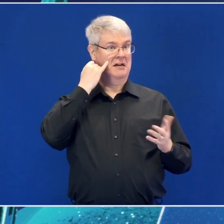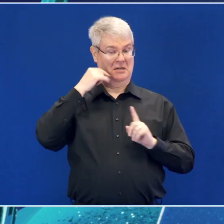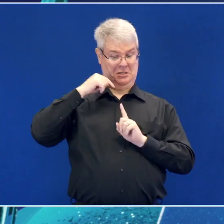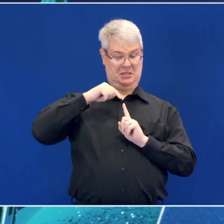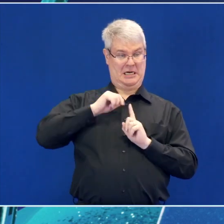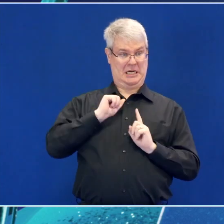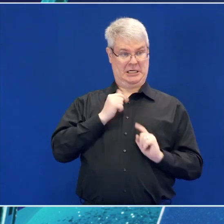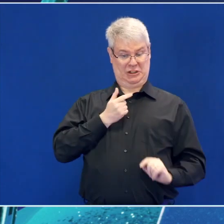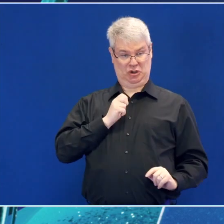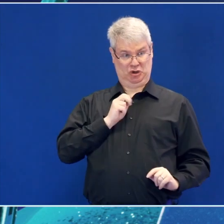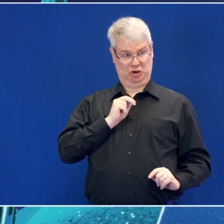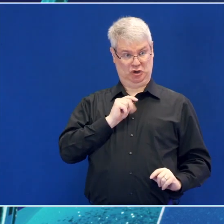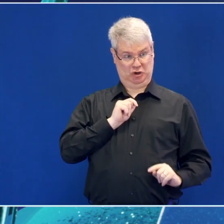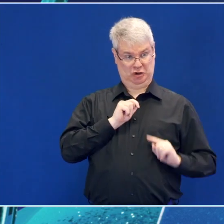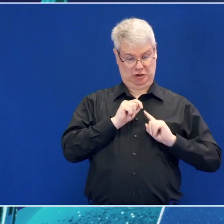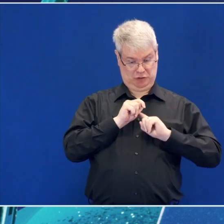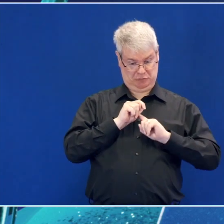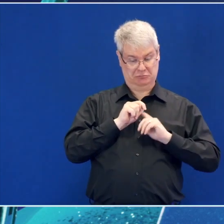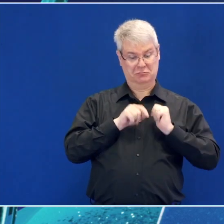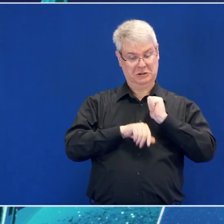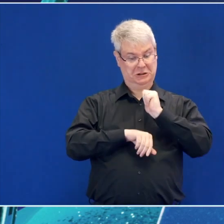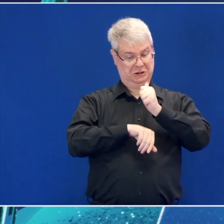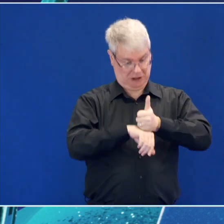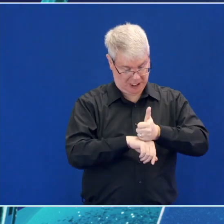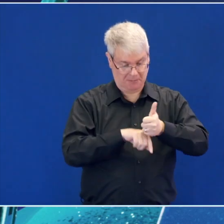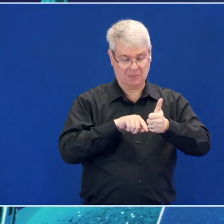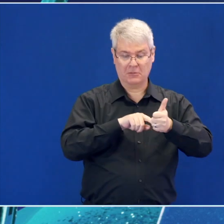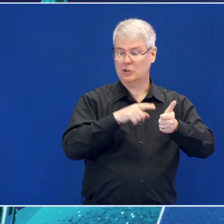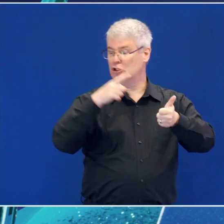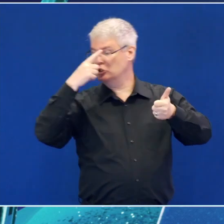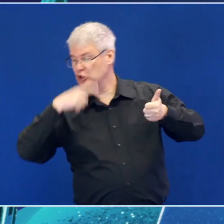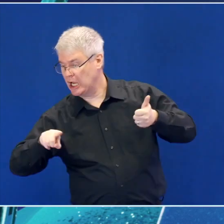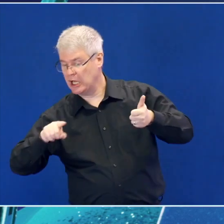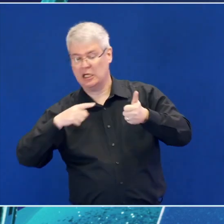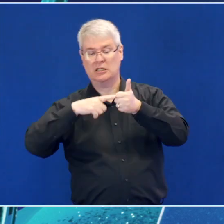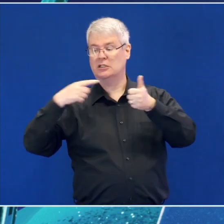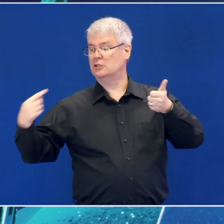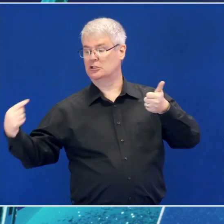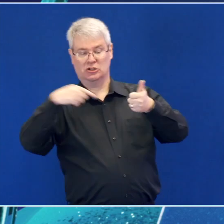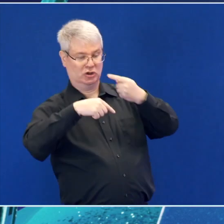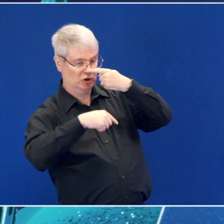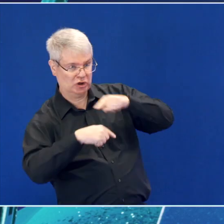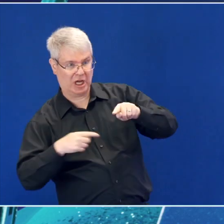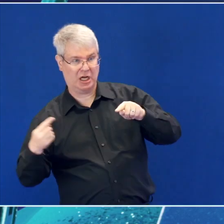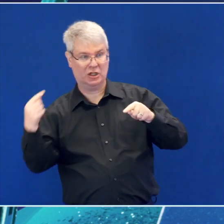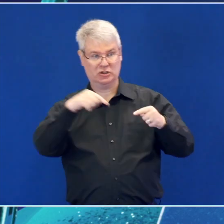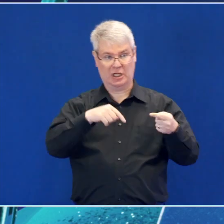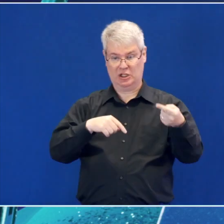you find its token cost starts skyrocketing. And token cost is going to become more and more of a problem.